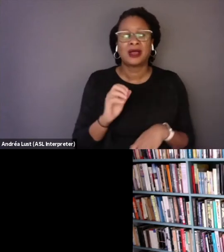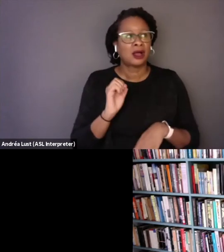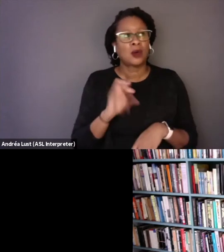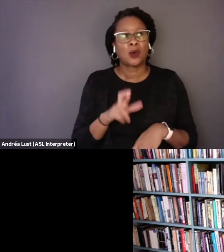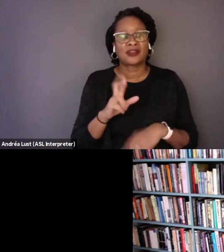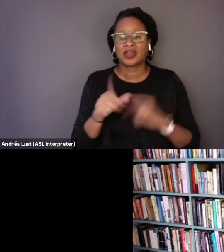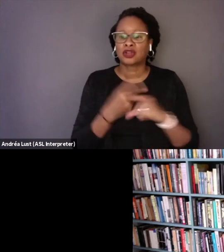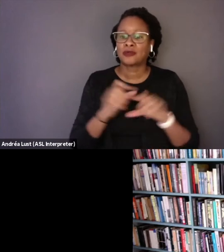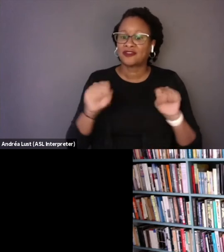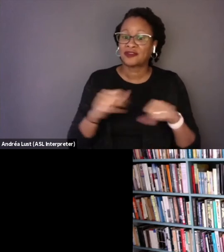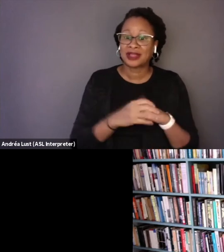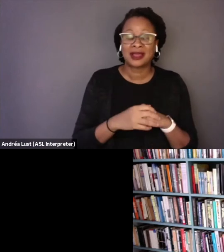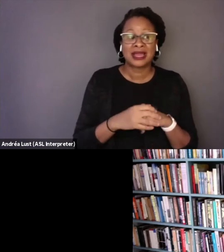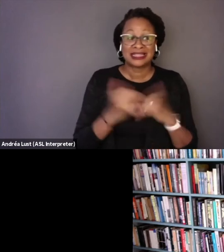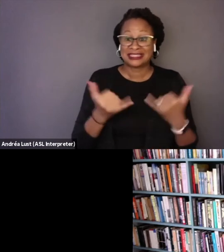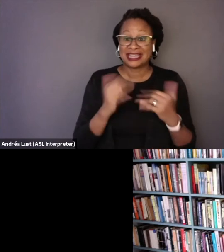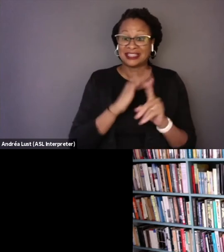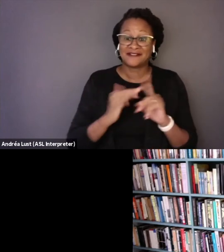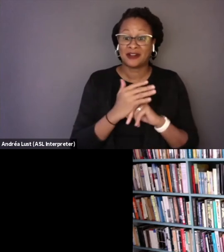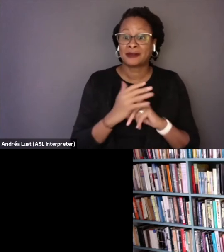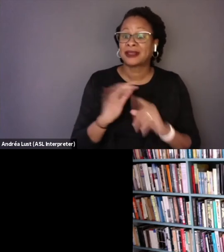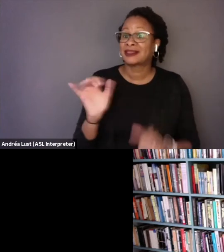people like Greta Thunberg get polarized